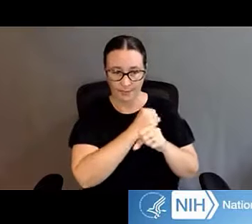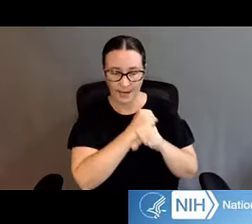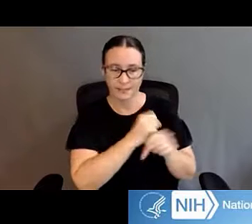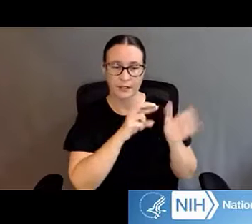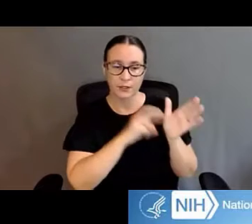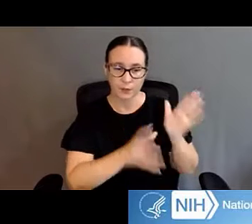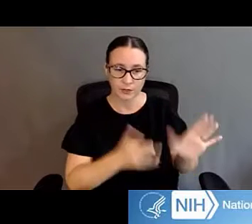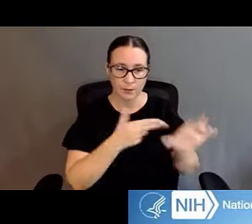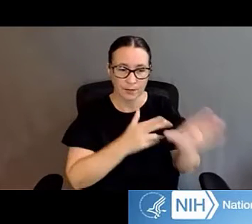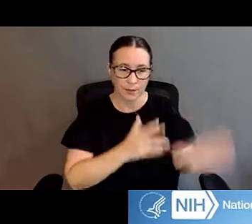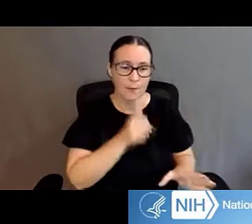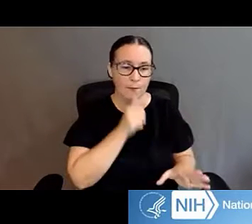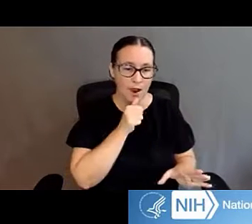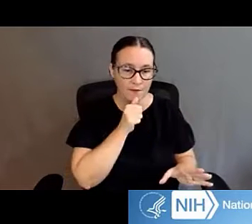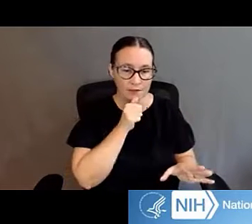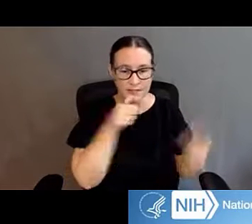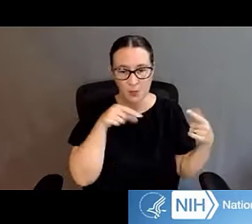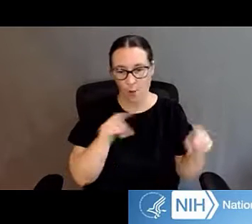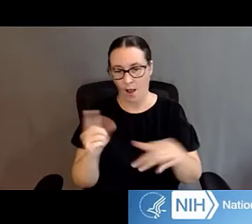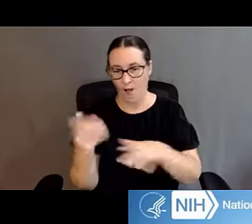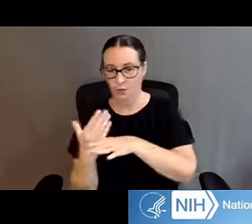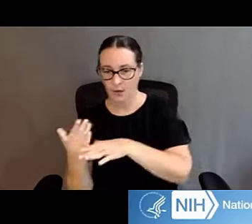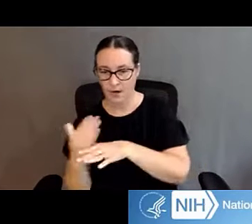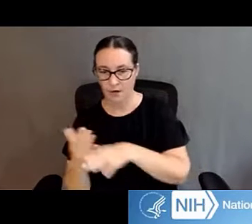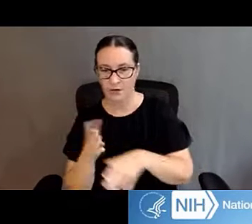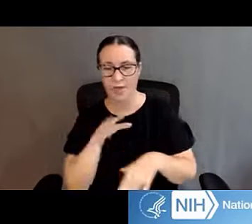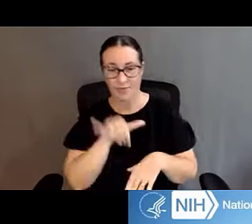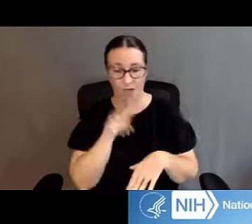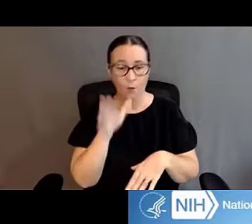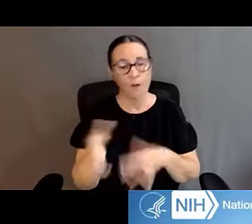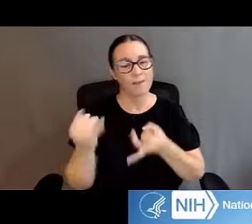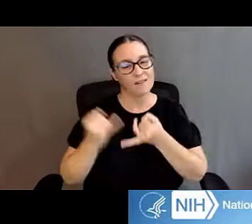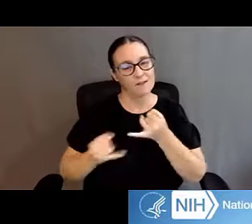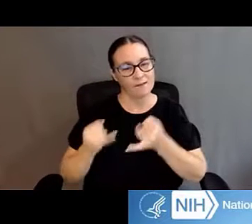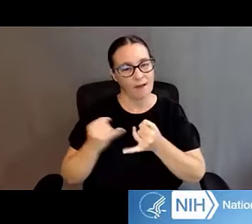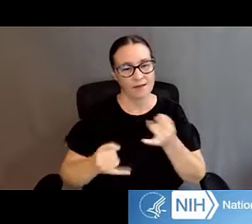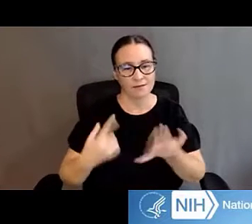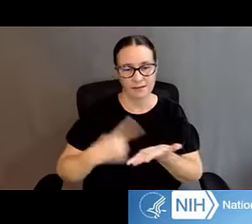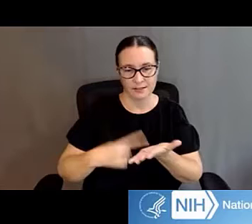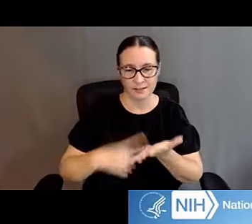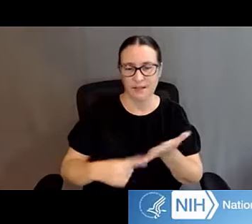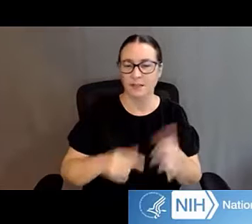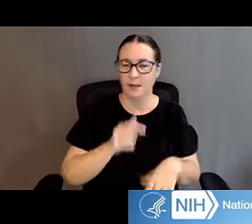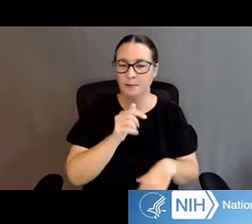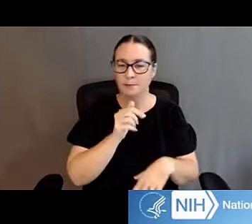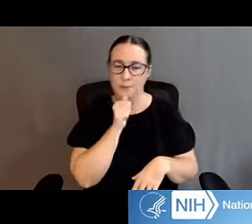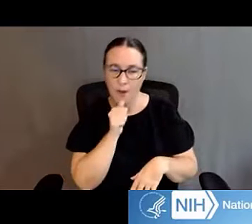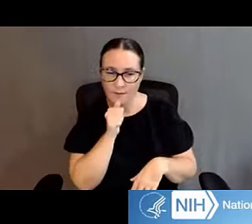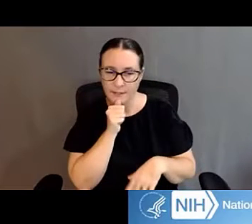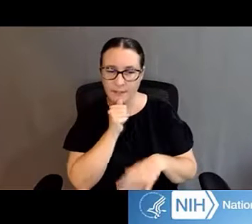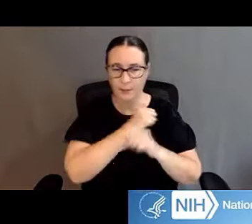while sharing data and will be finalizing that framework and discussing privacy protections in more detail